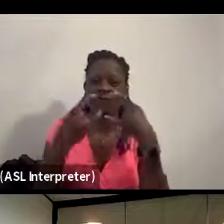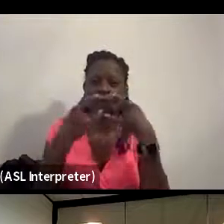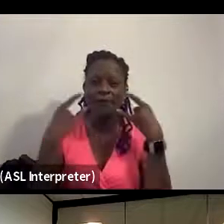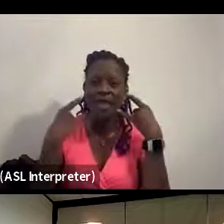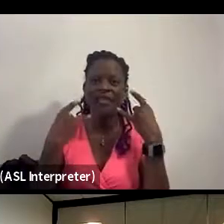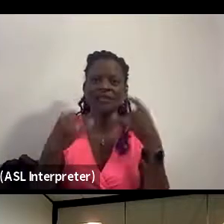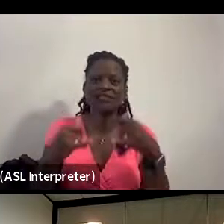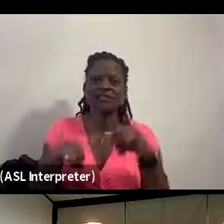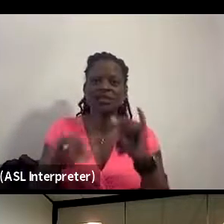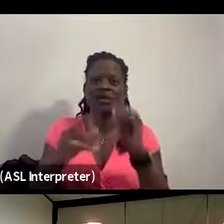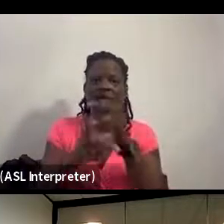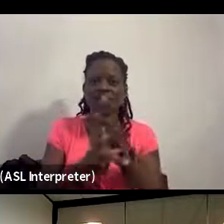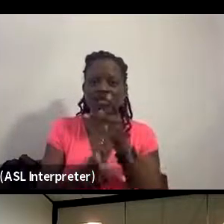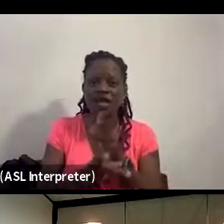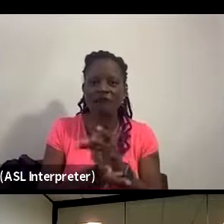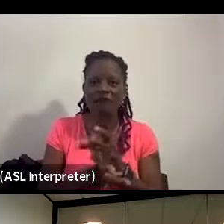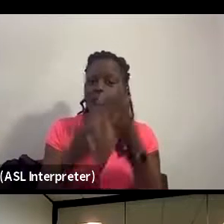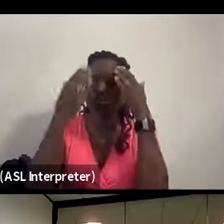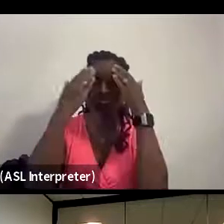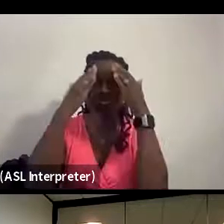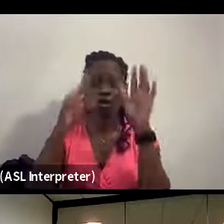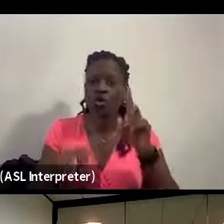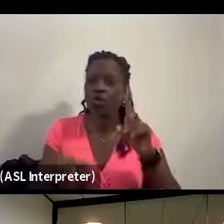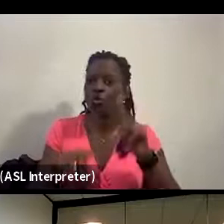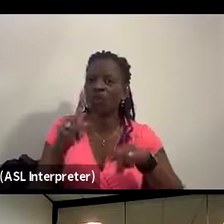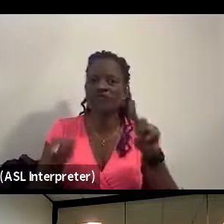We don't know what the variants are going to do. Hopefully we have beat the variants.